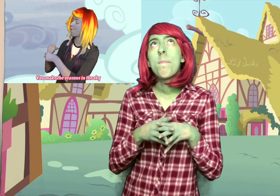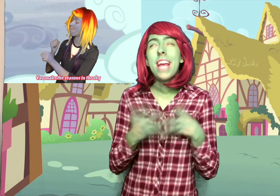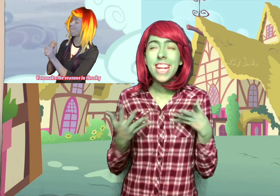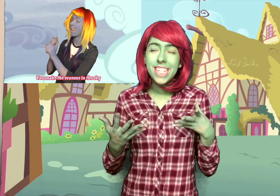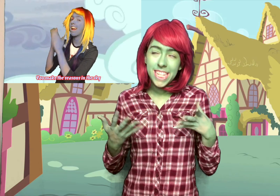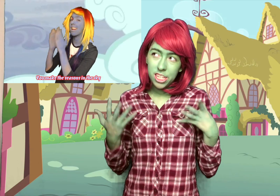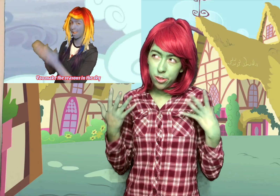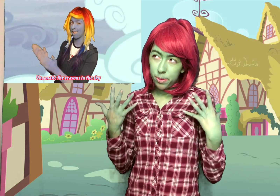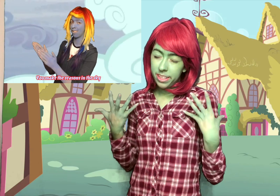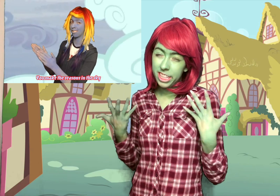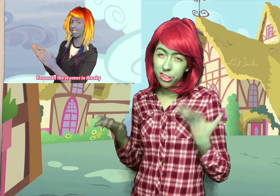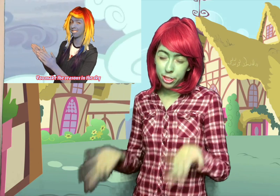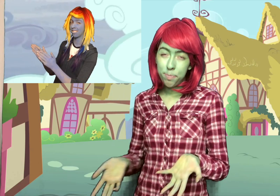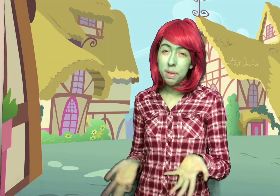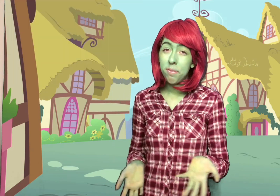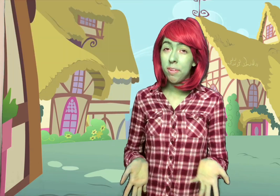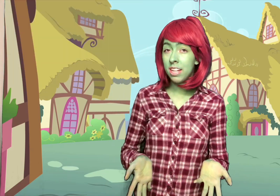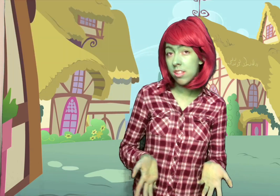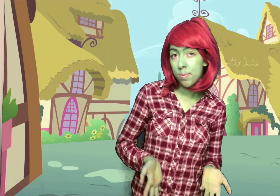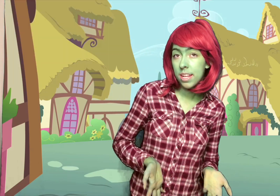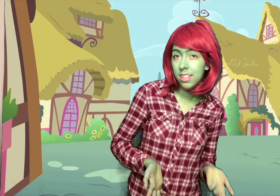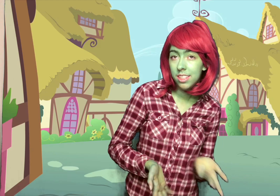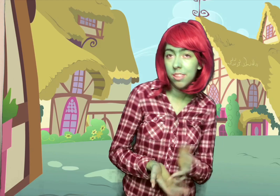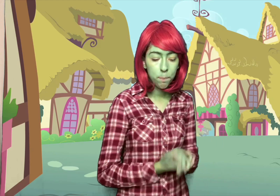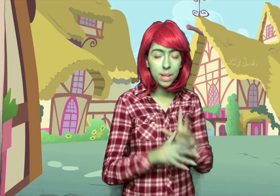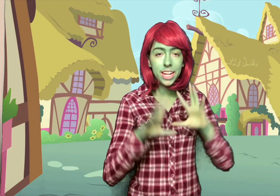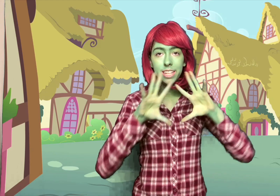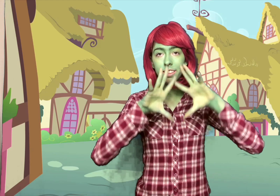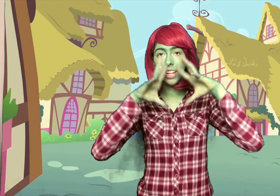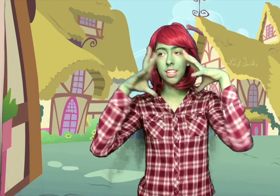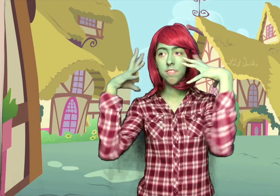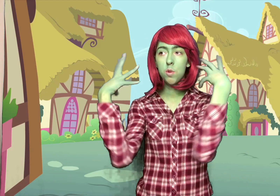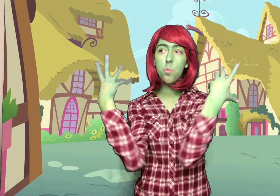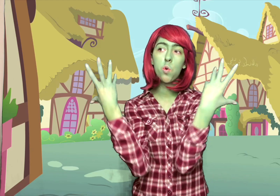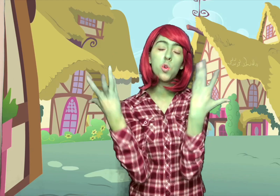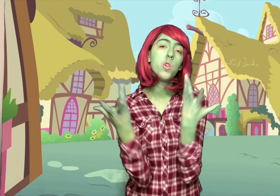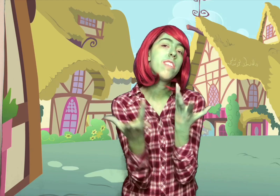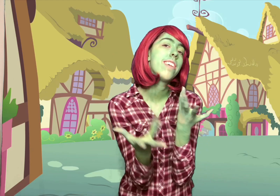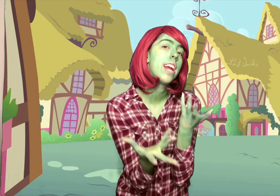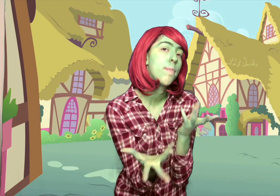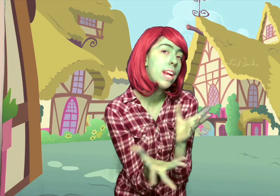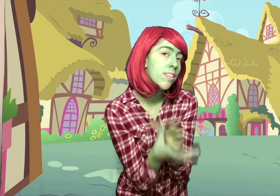pegasus really should be fingerspelled but in kind of the world that i made of